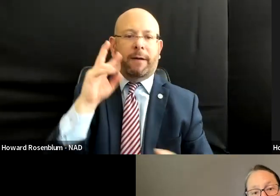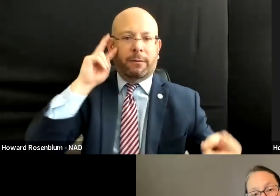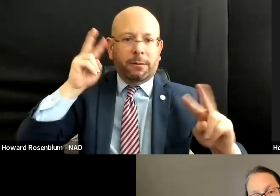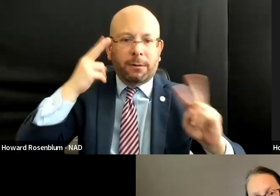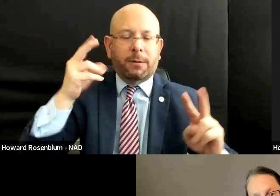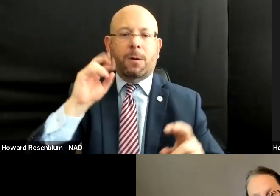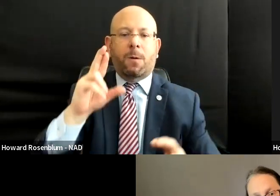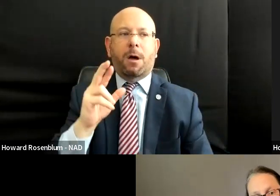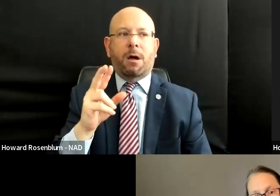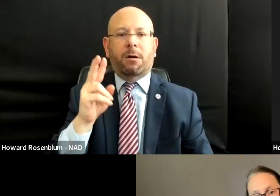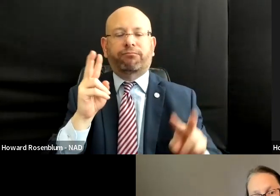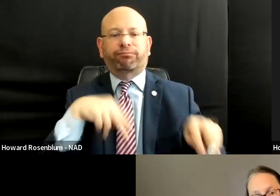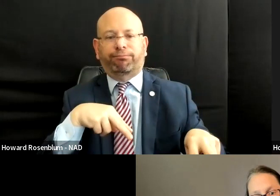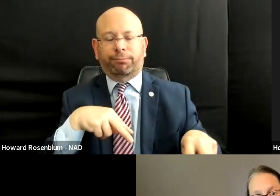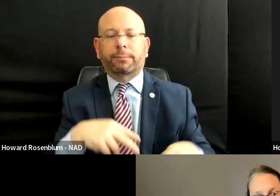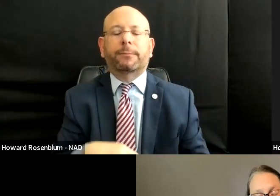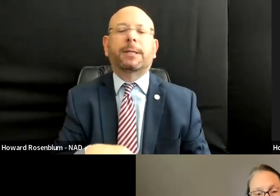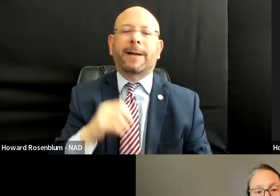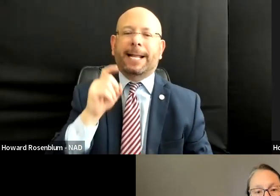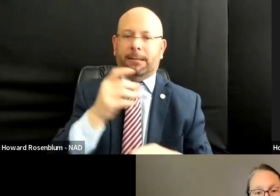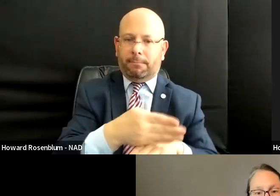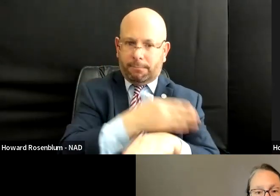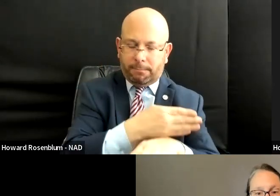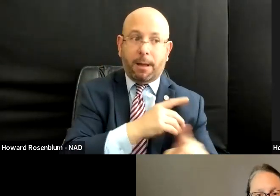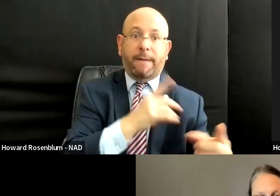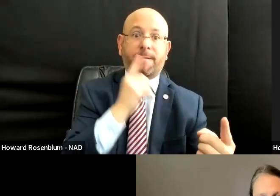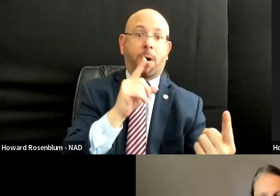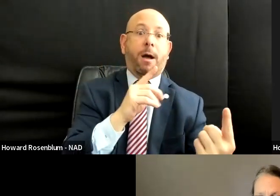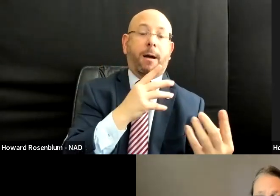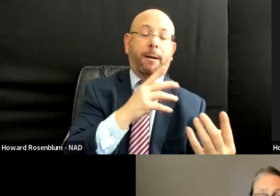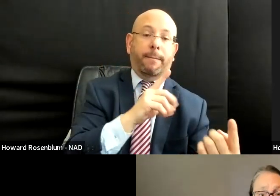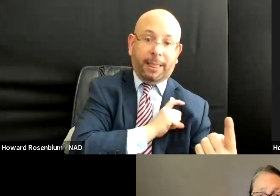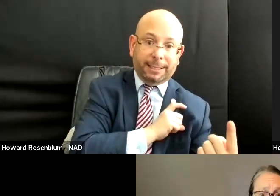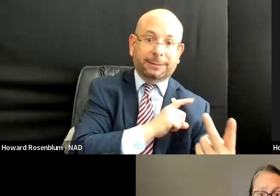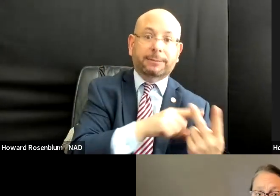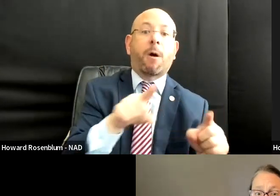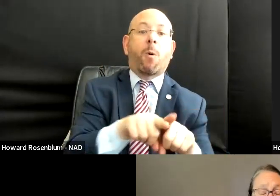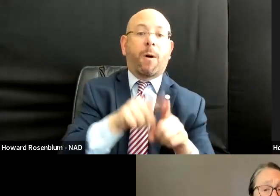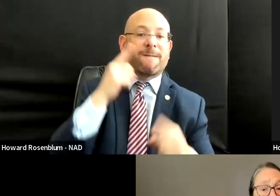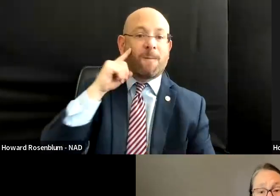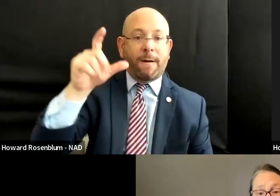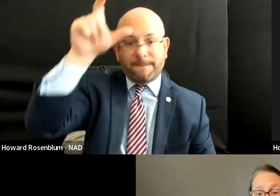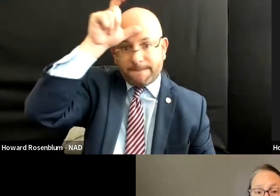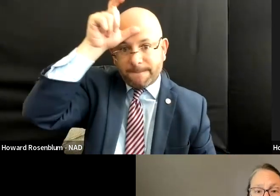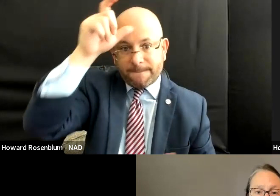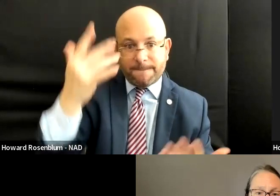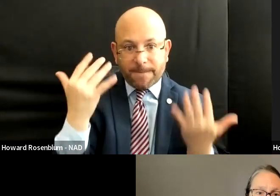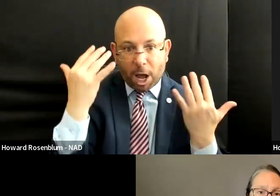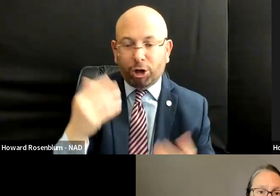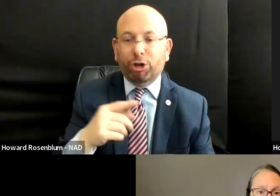enforcement, of, when law enforcement to meet a Deaf person, it's not successful.